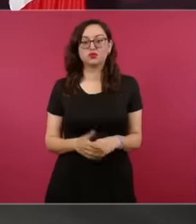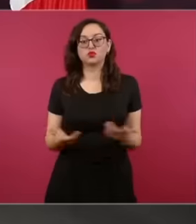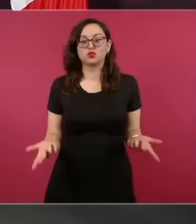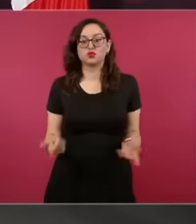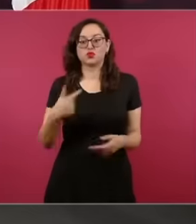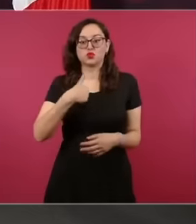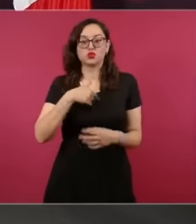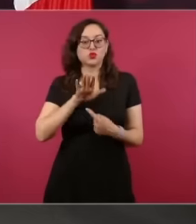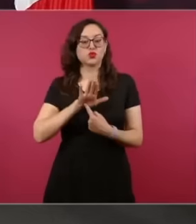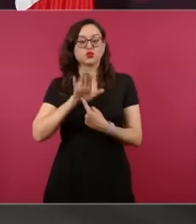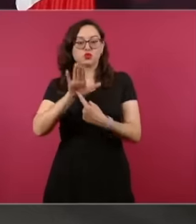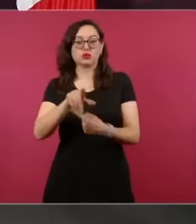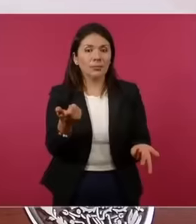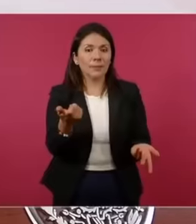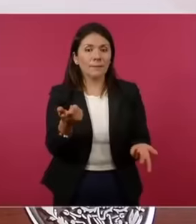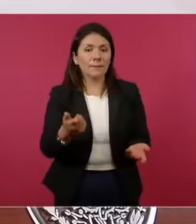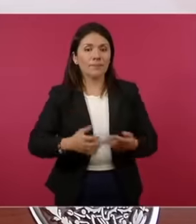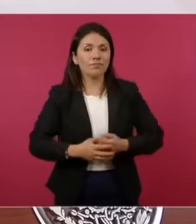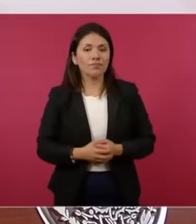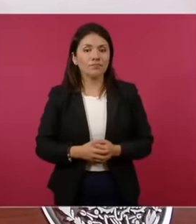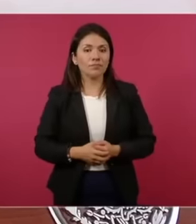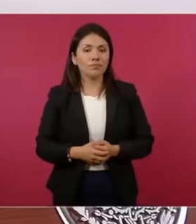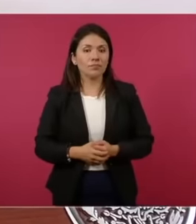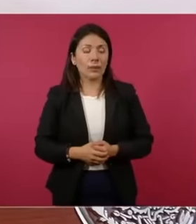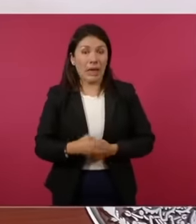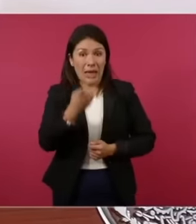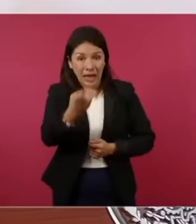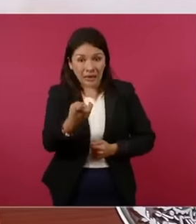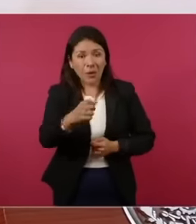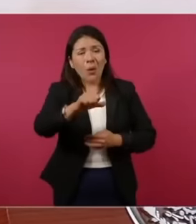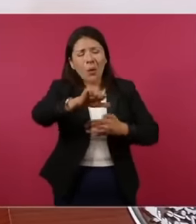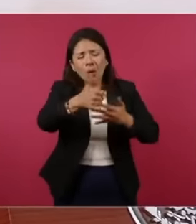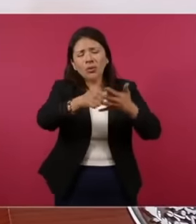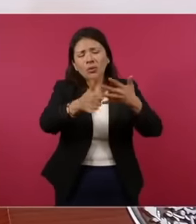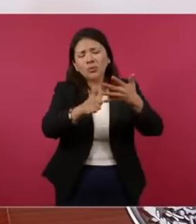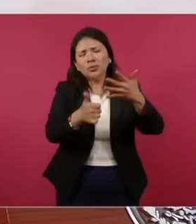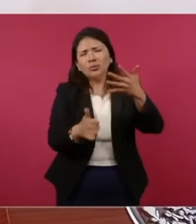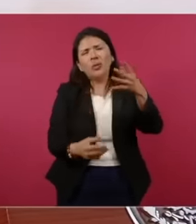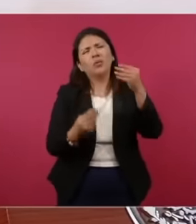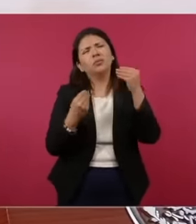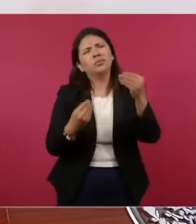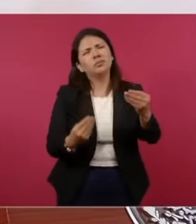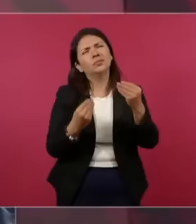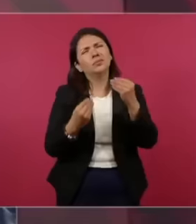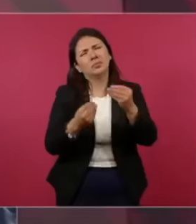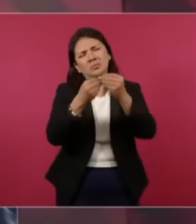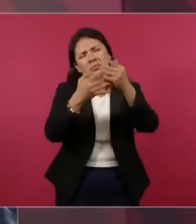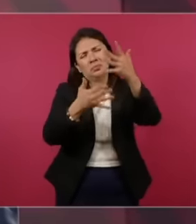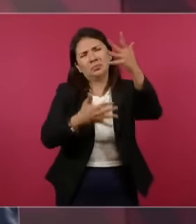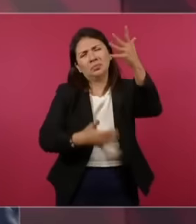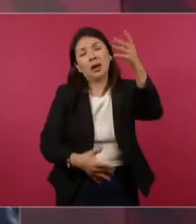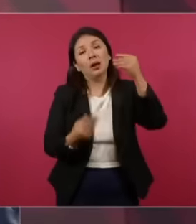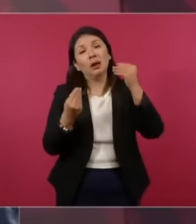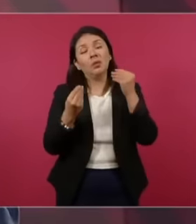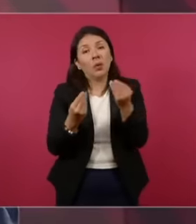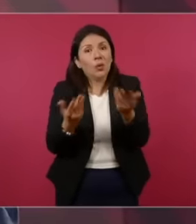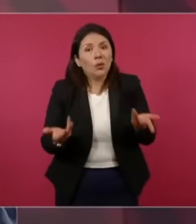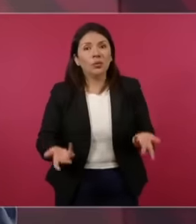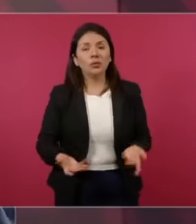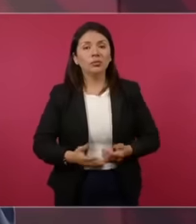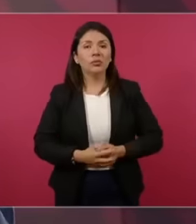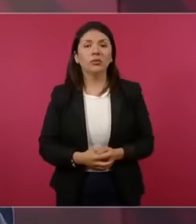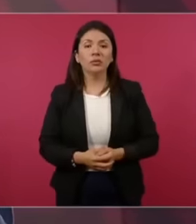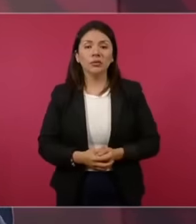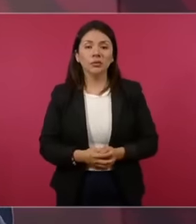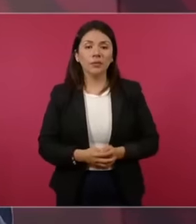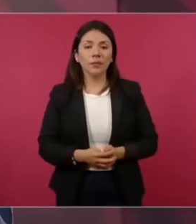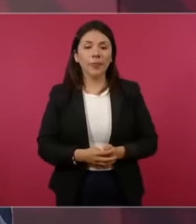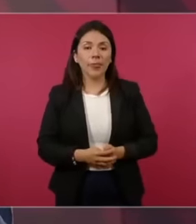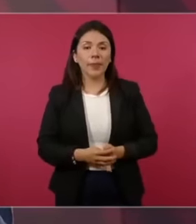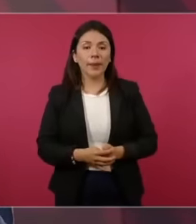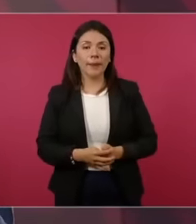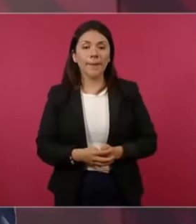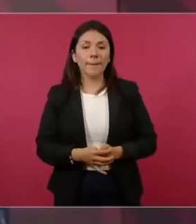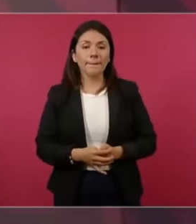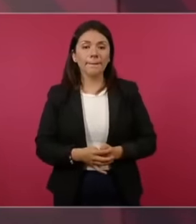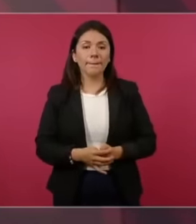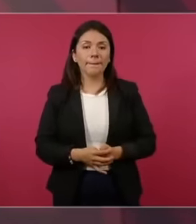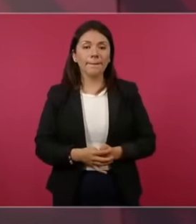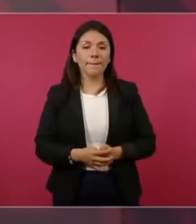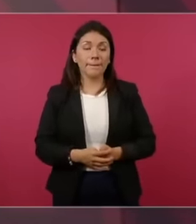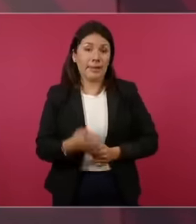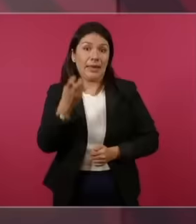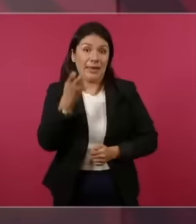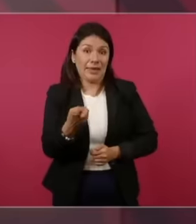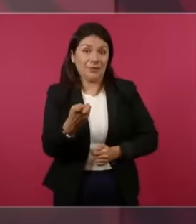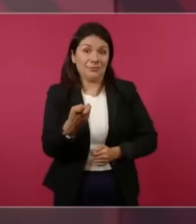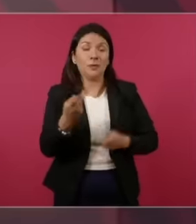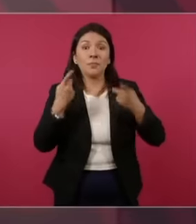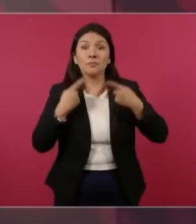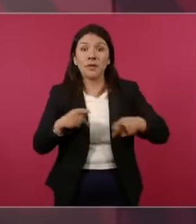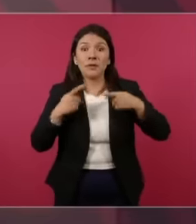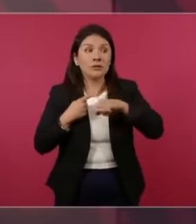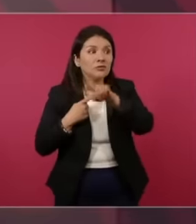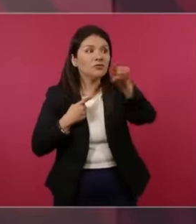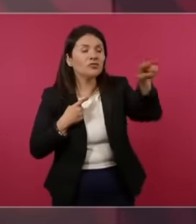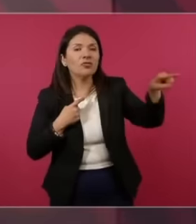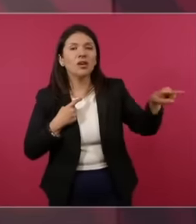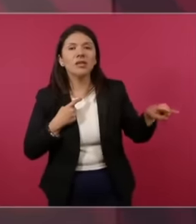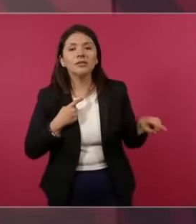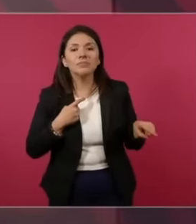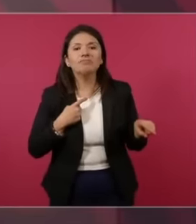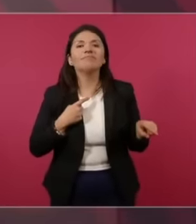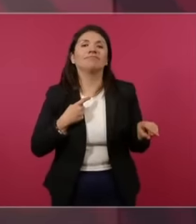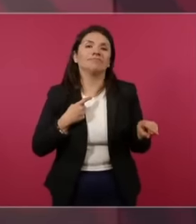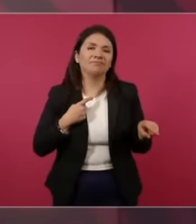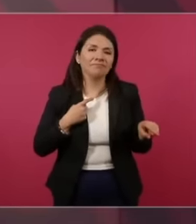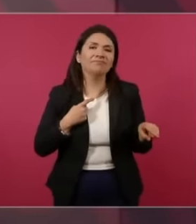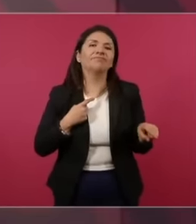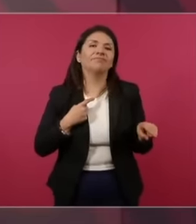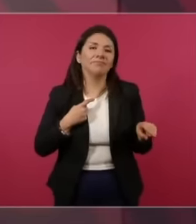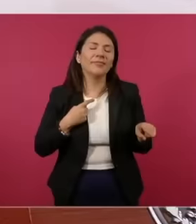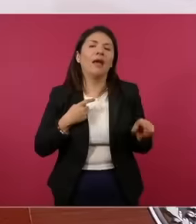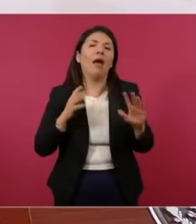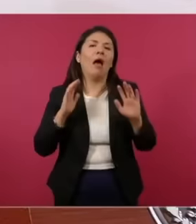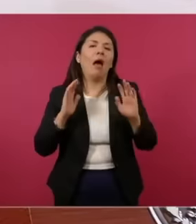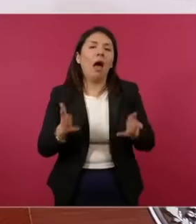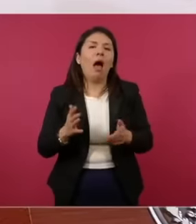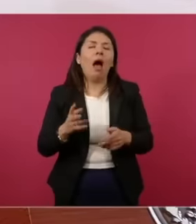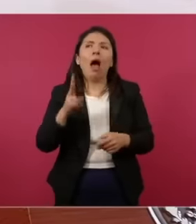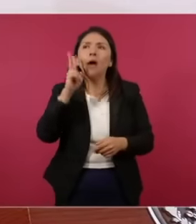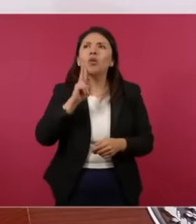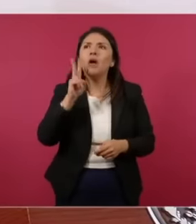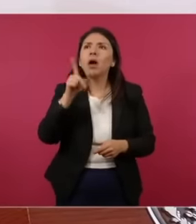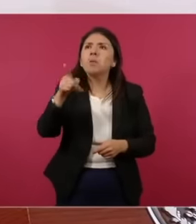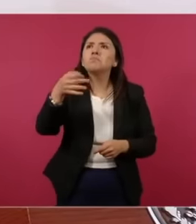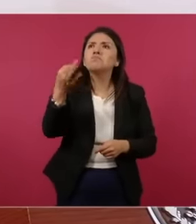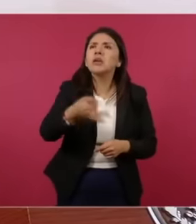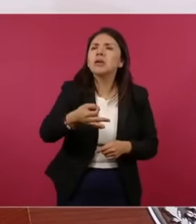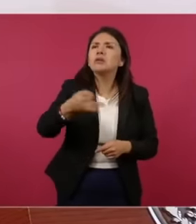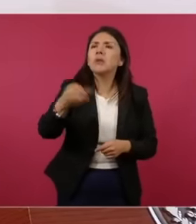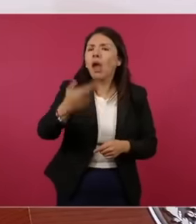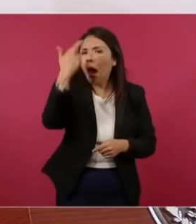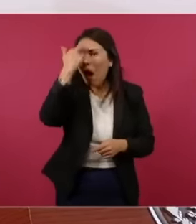the next too and many other things, uh many other things that people were able to verify and